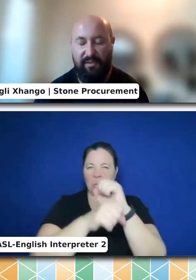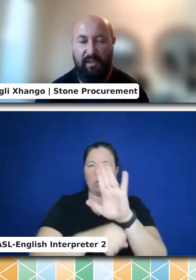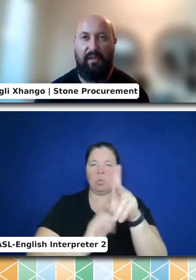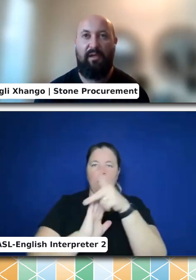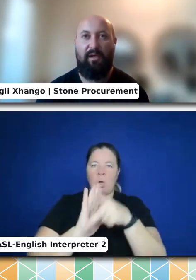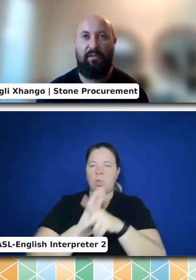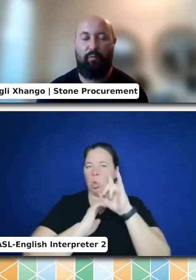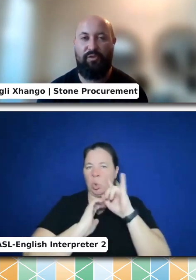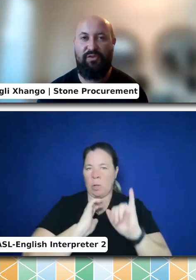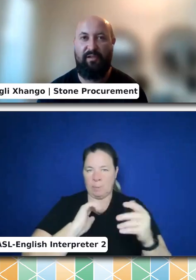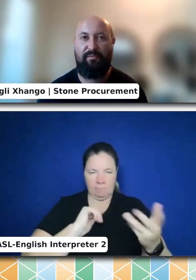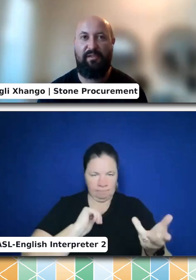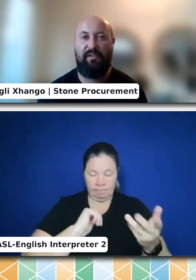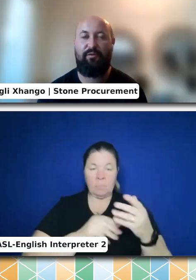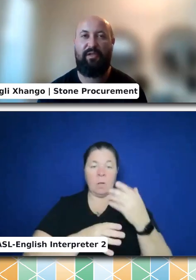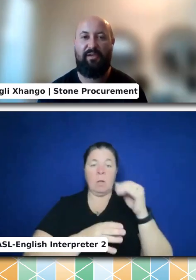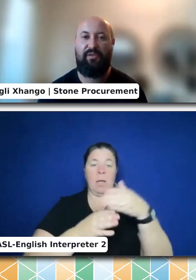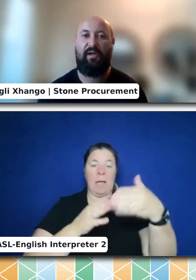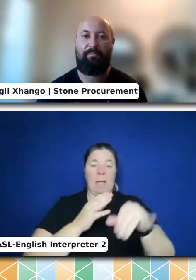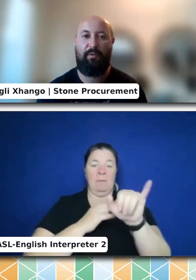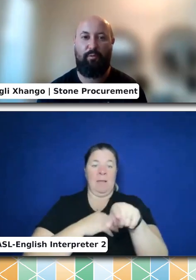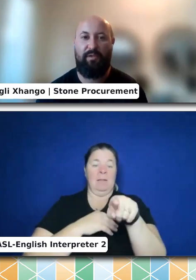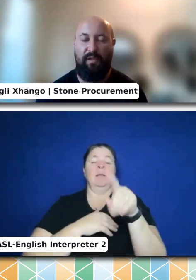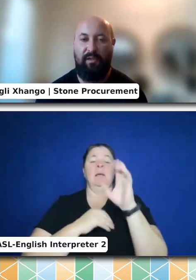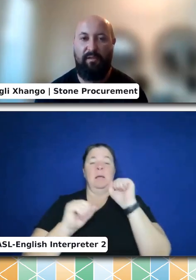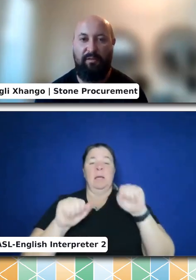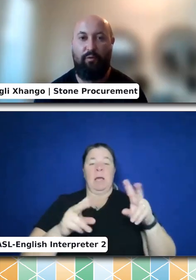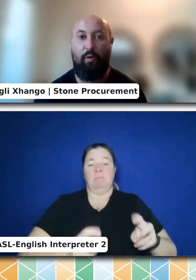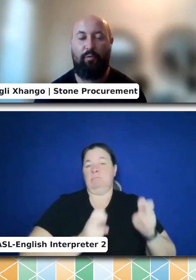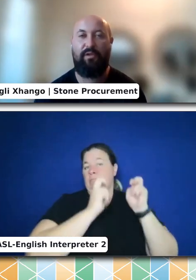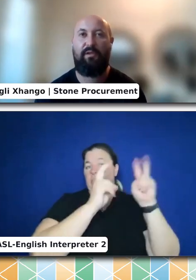Uh, towards the end of it, then you can actually upload your own.